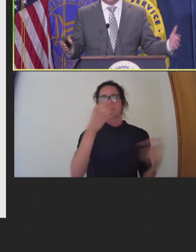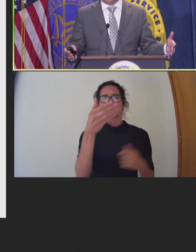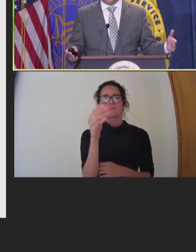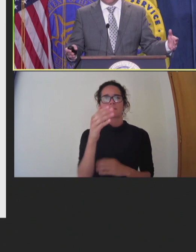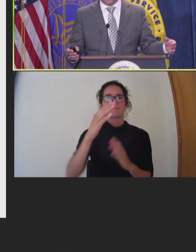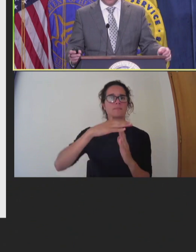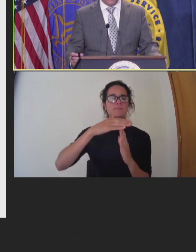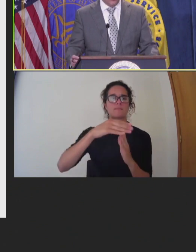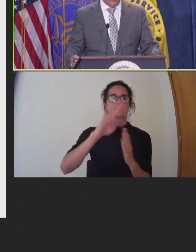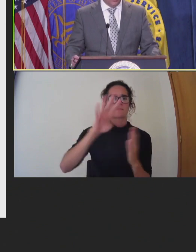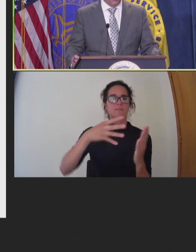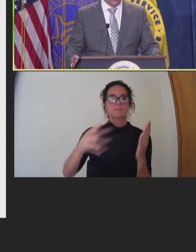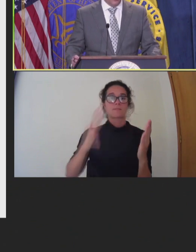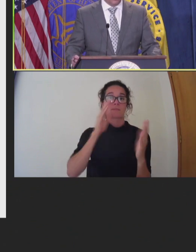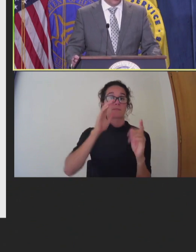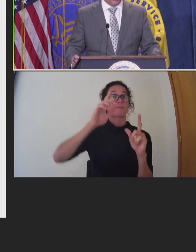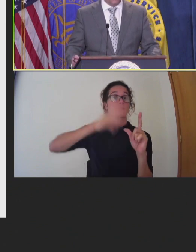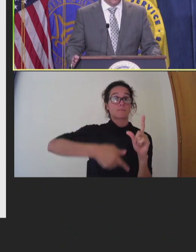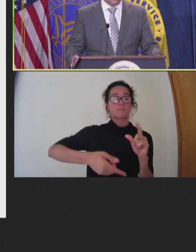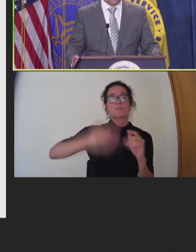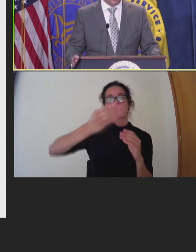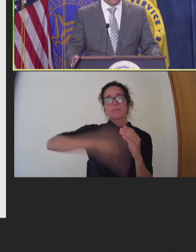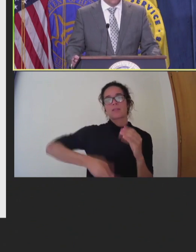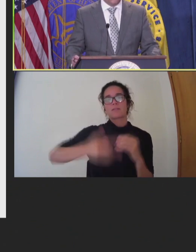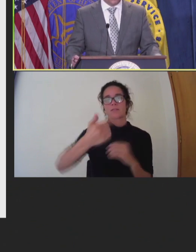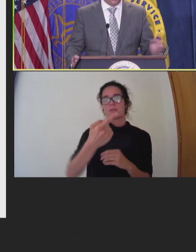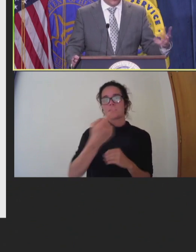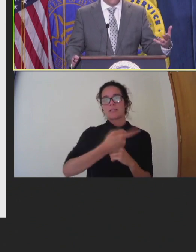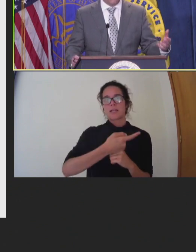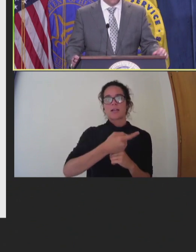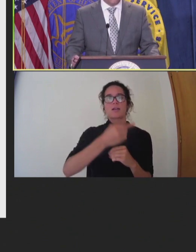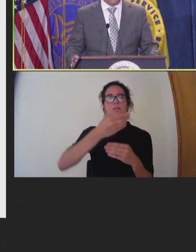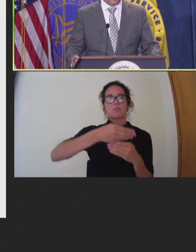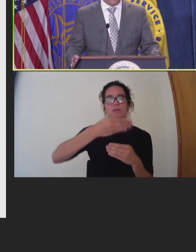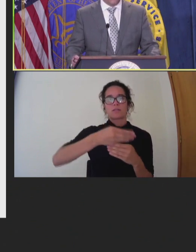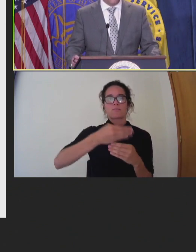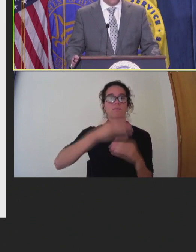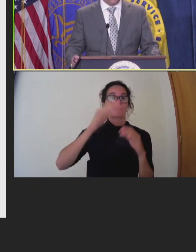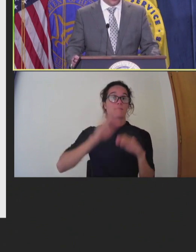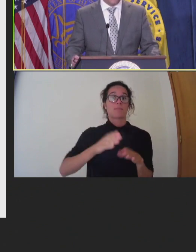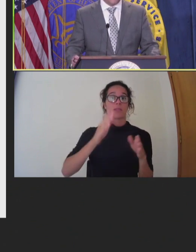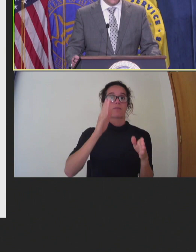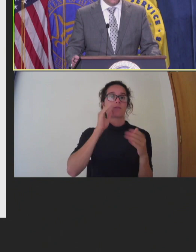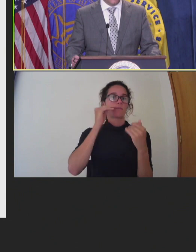the 21-day window. But it really was a great way of notifying other folks on the team that